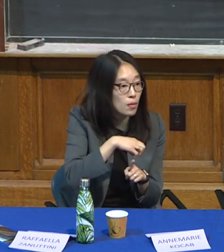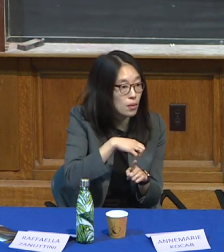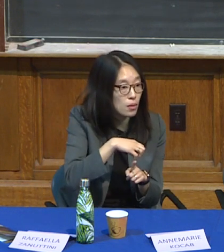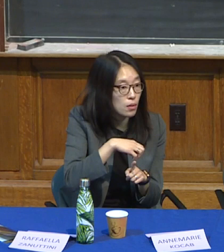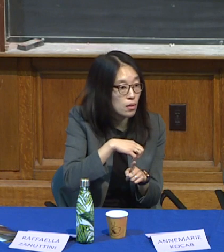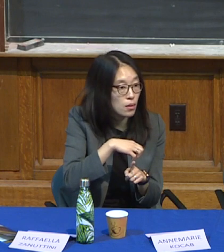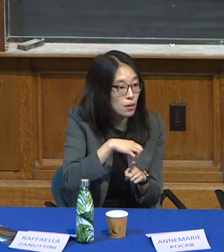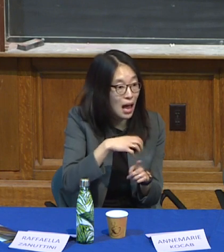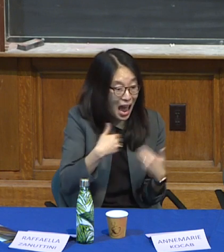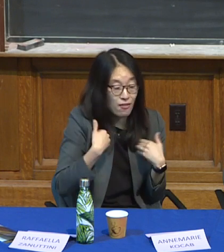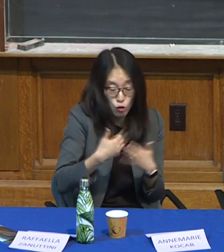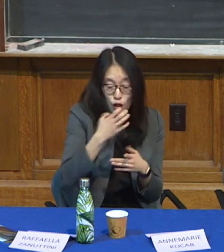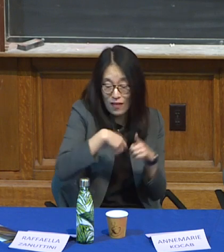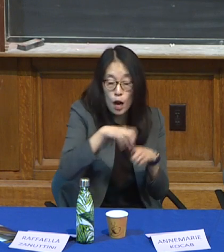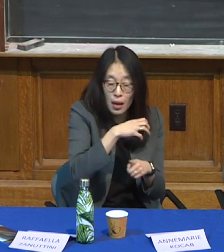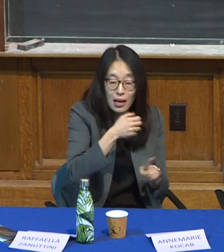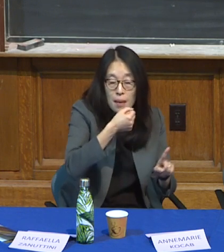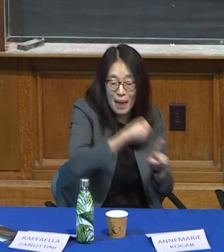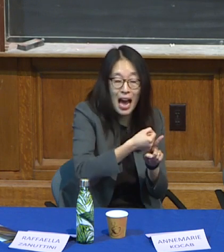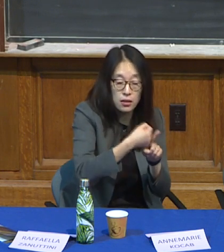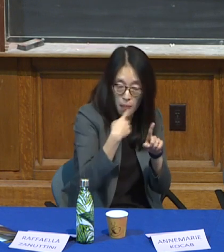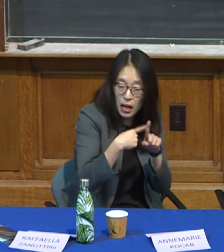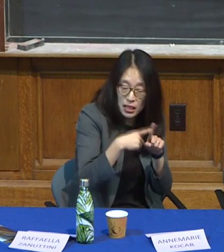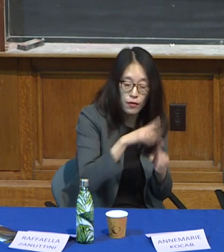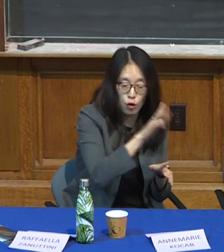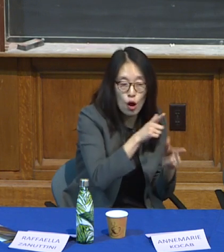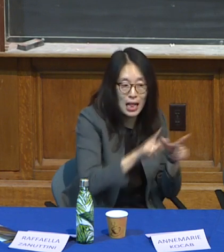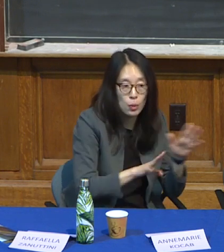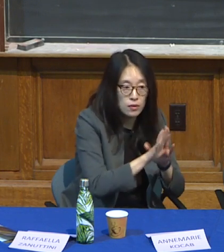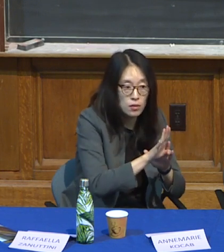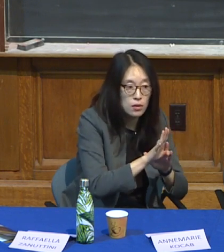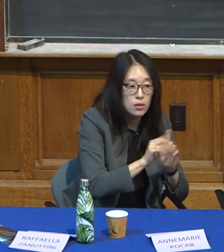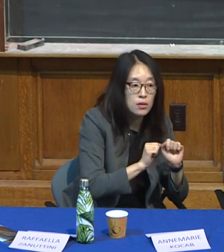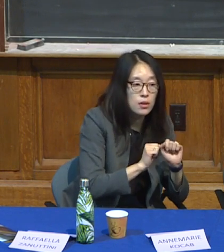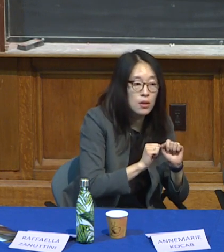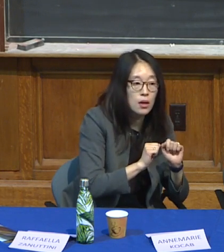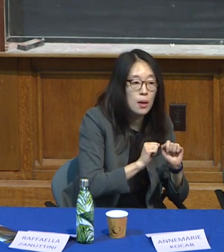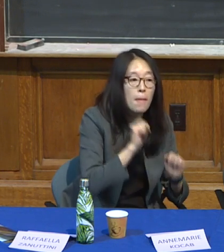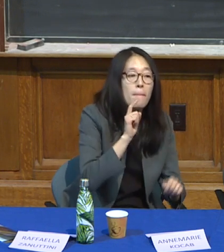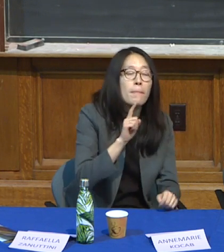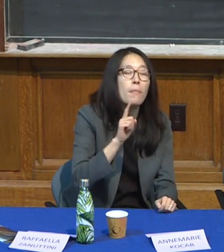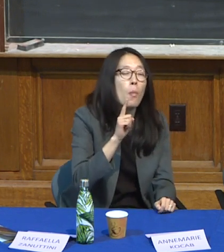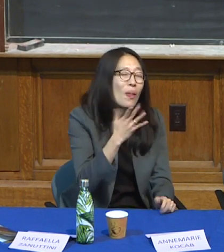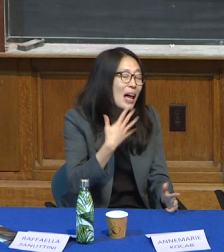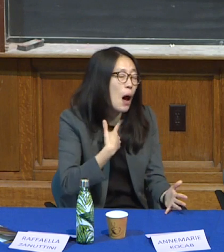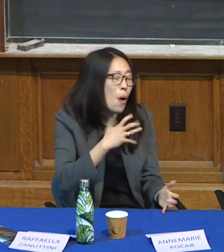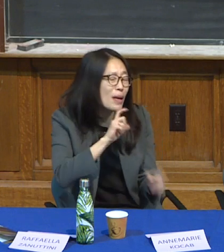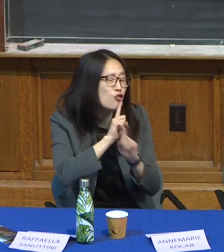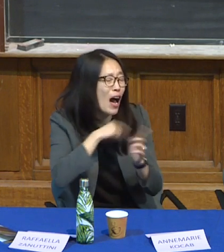Absolutely having a rich environment has a positive impact on their language development.